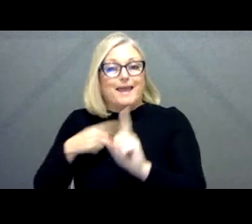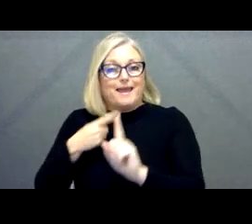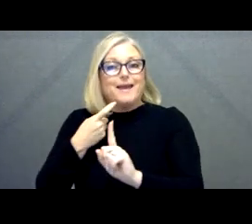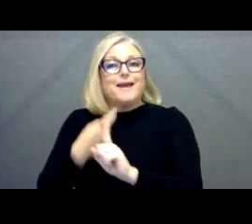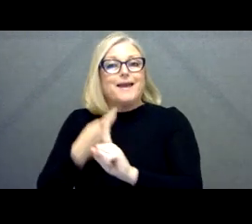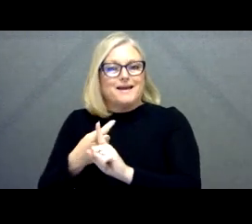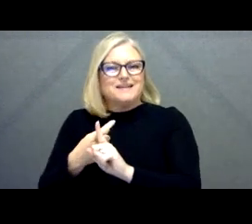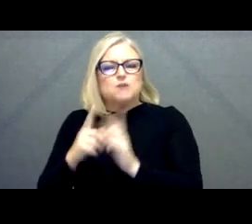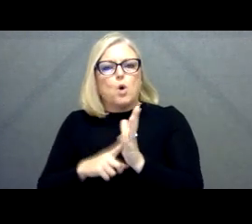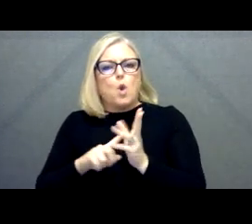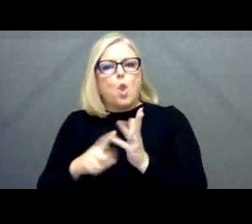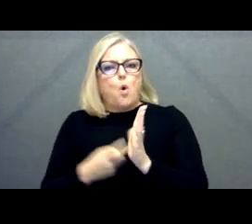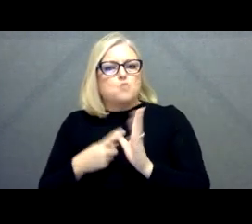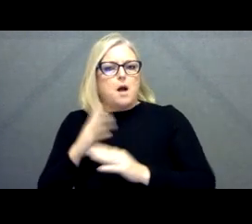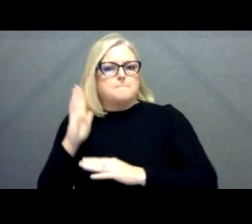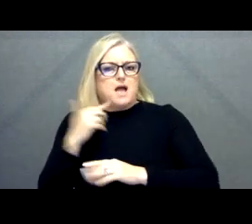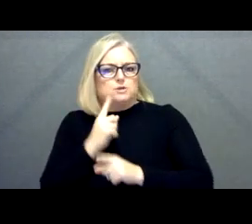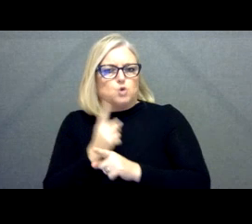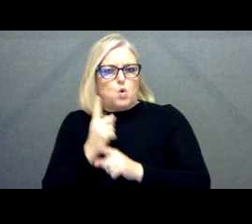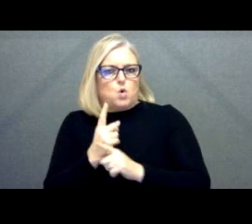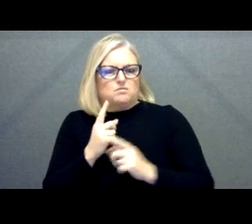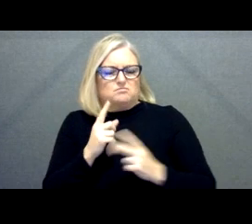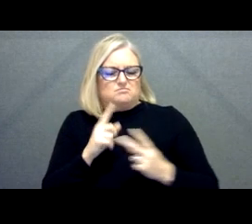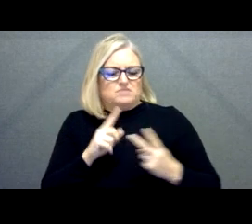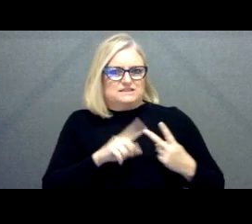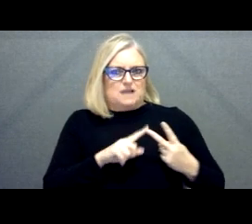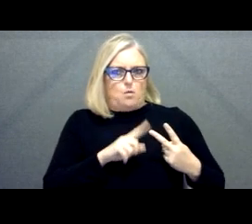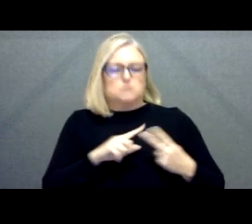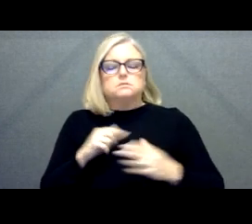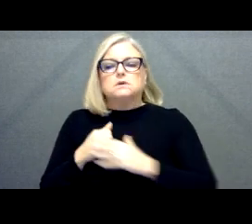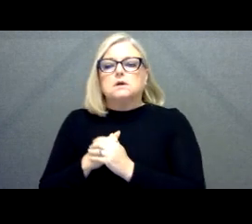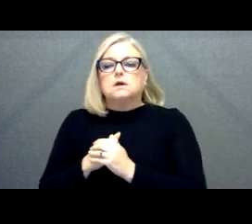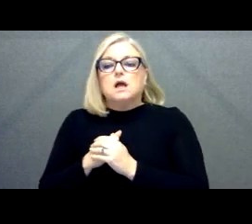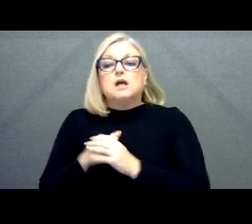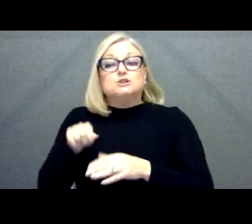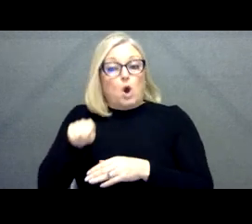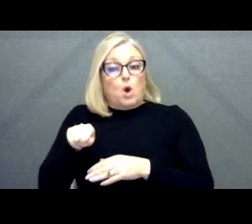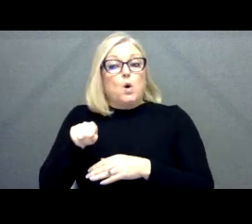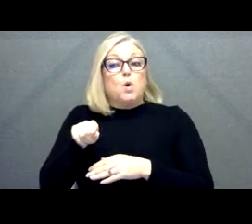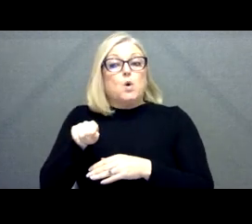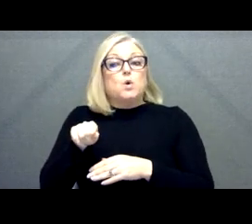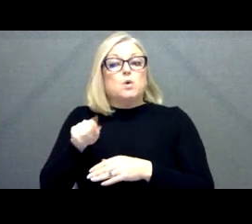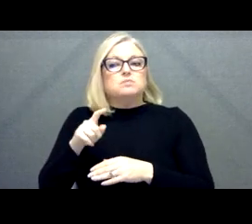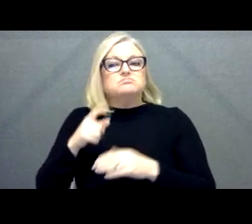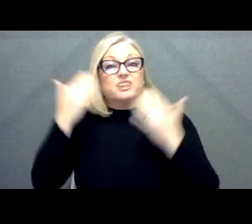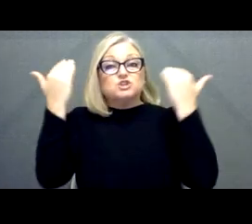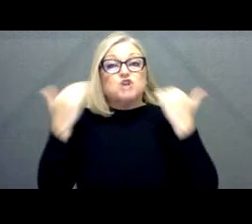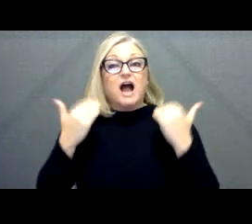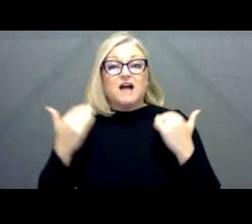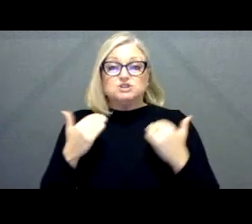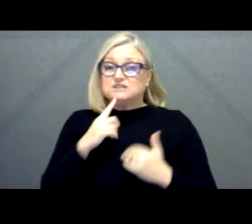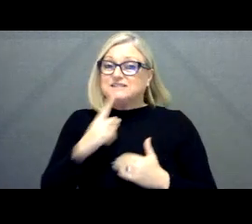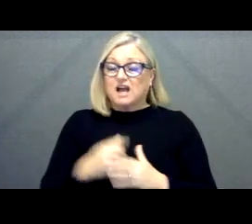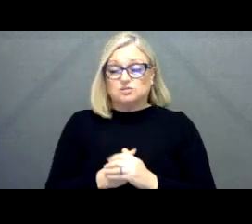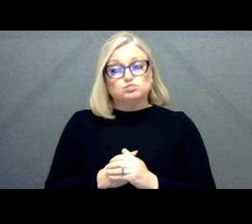about um prosecutions noted the seriousness of his charges uh with the DV charges um and the